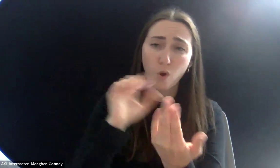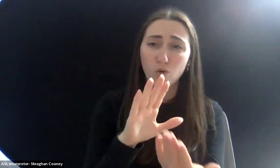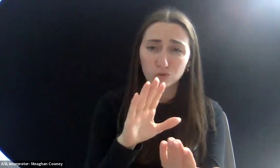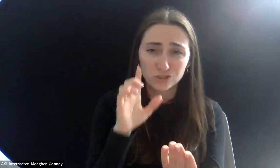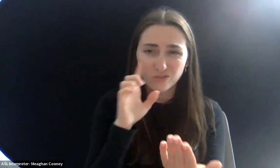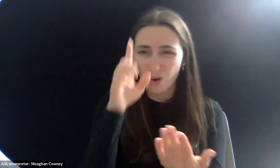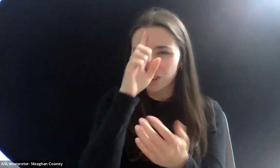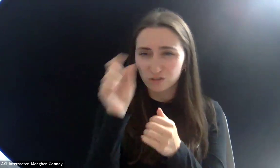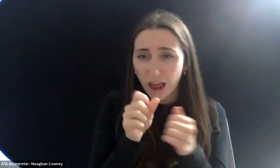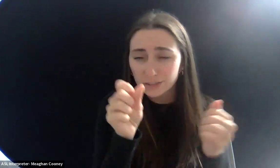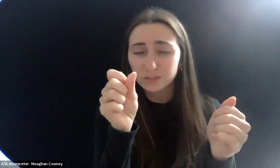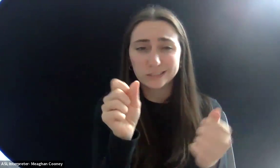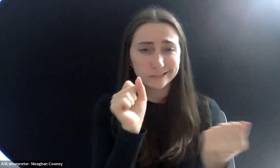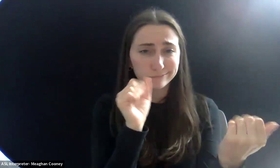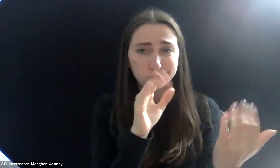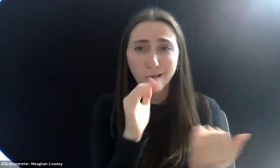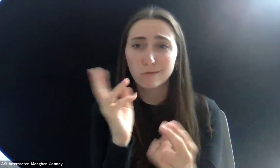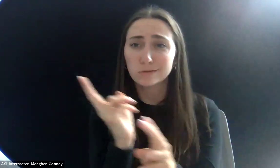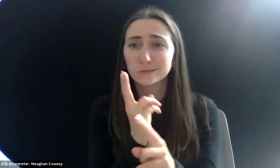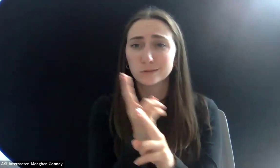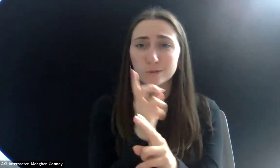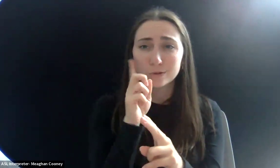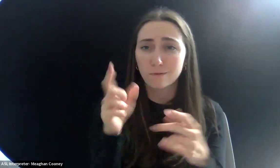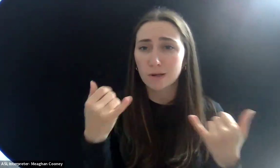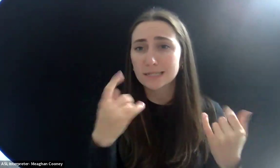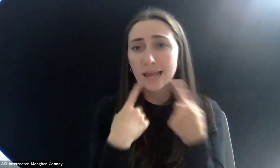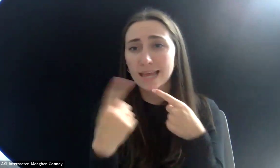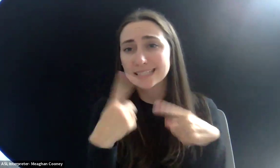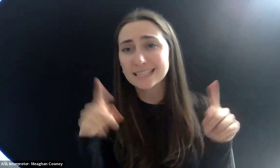strategies that are necessary for successful decarbonization.